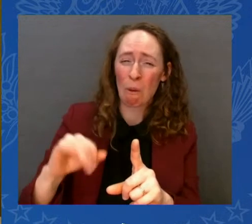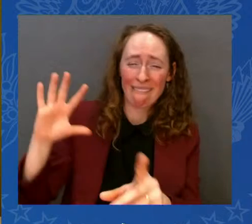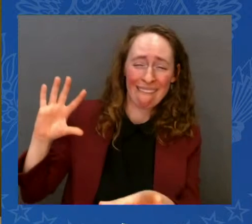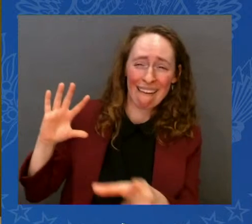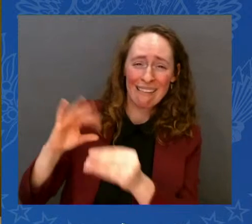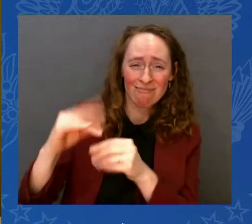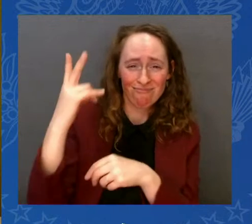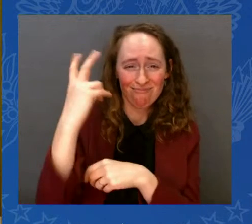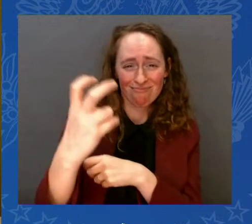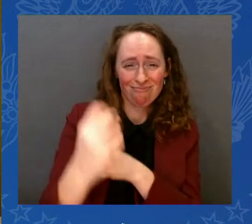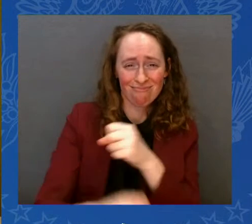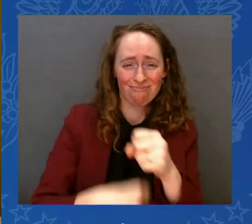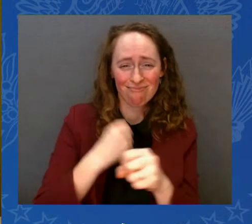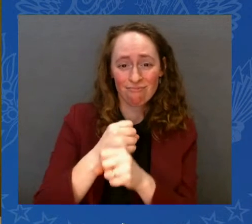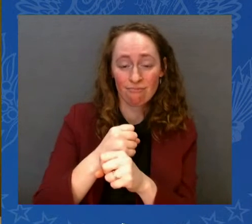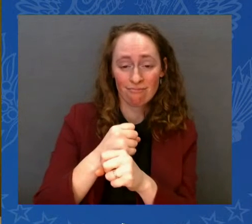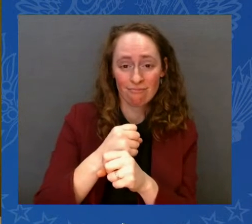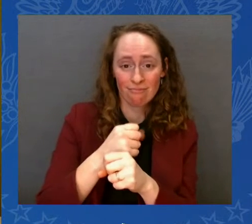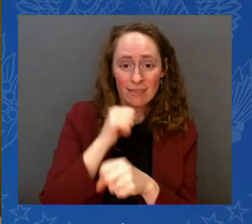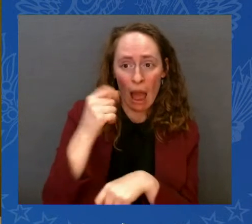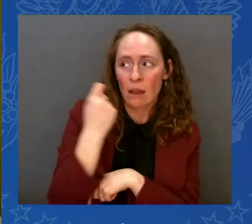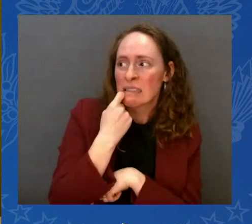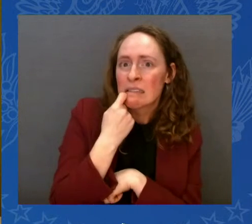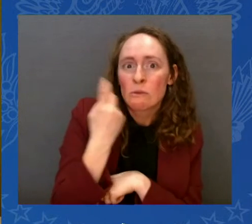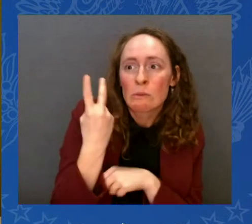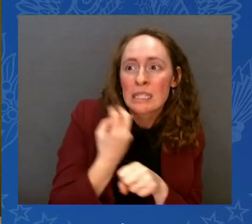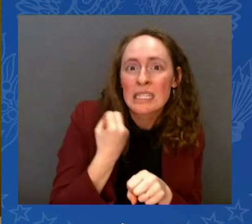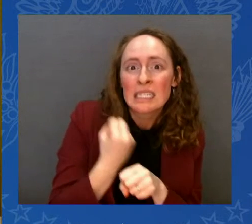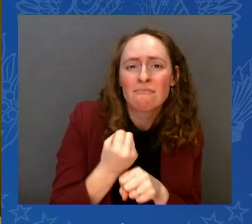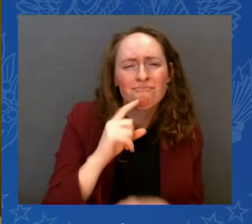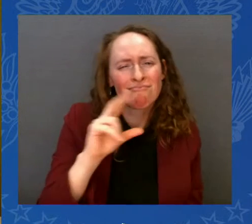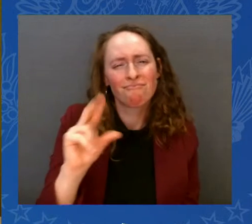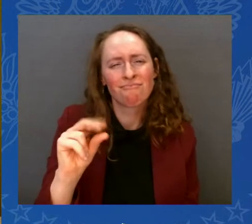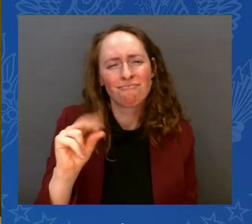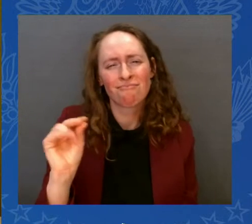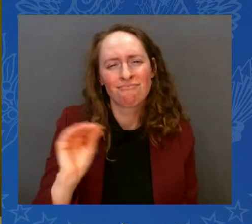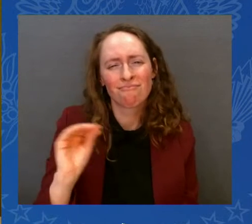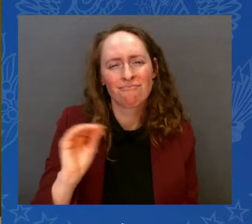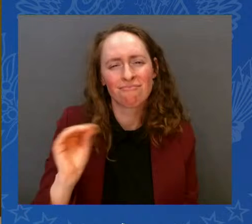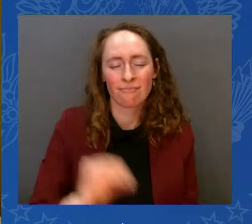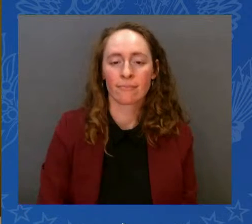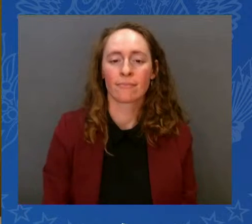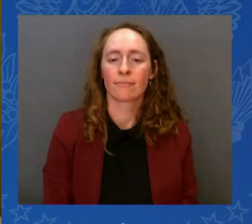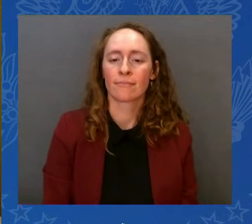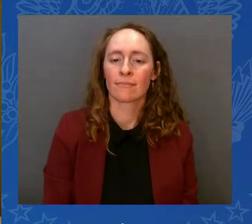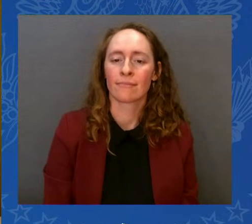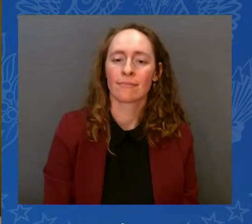Now, granted, it went up by a quarter four years ago. But -- so there's a lot we can do.